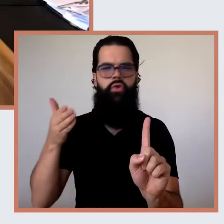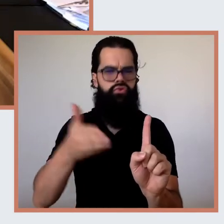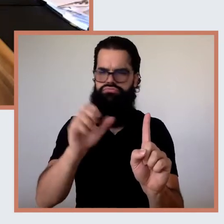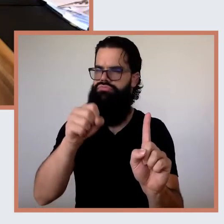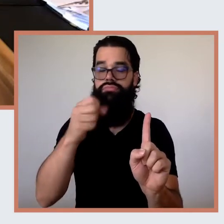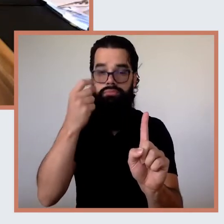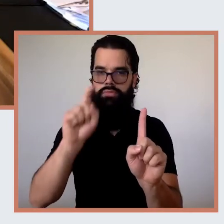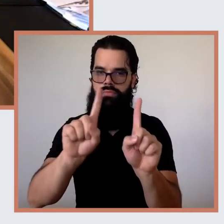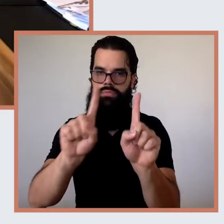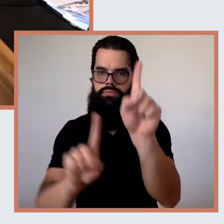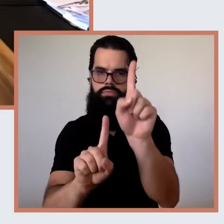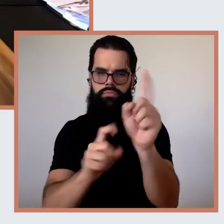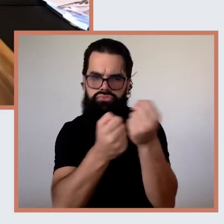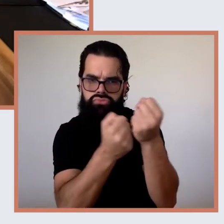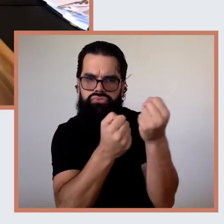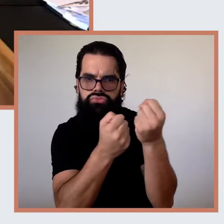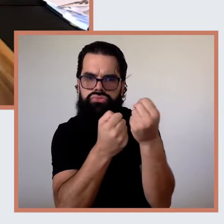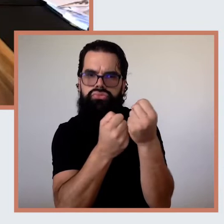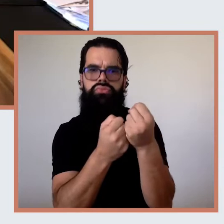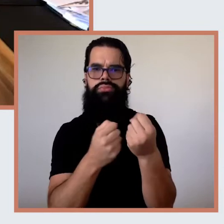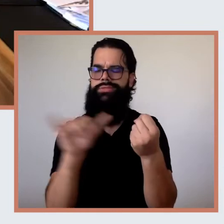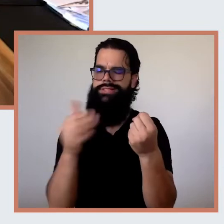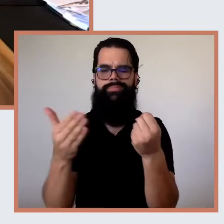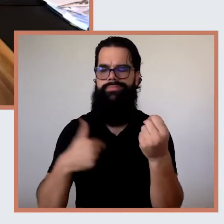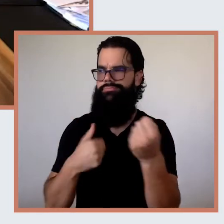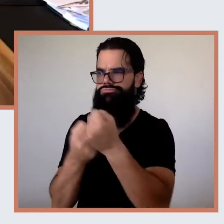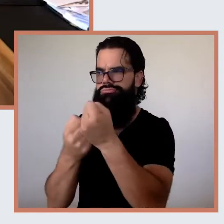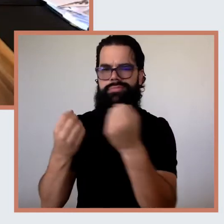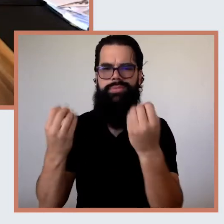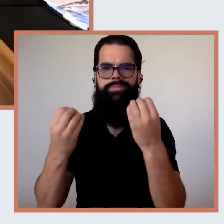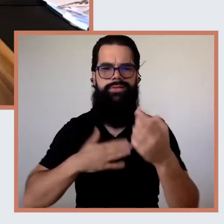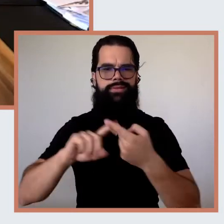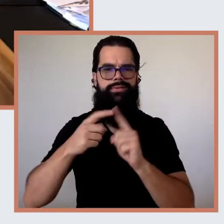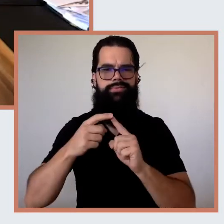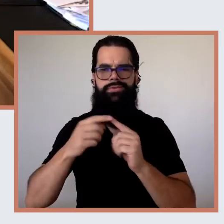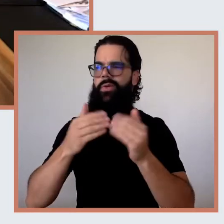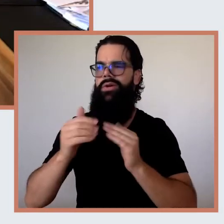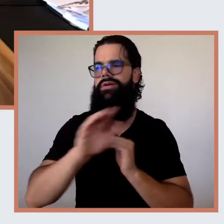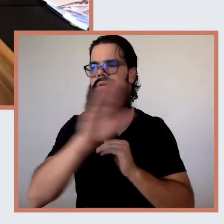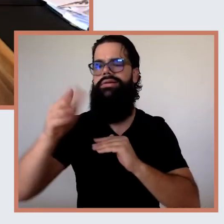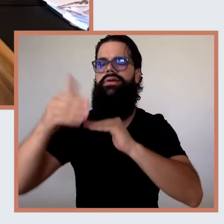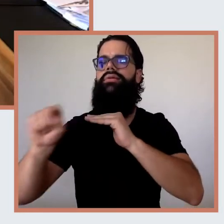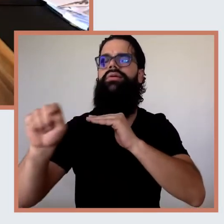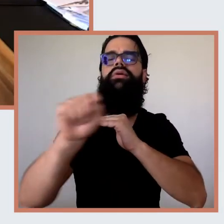I will always be there and I can co-run anything and that's what I do with a lot of my friends now. And the other side of the business, I'll say